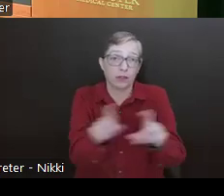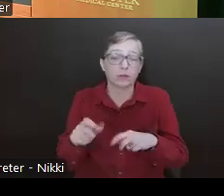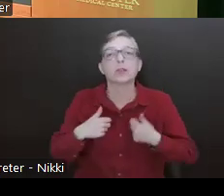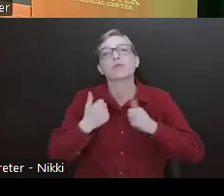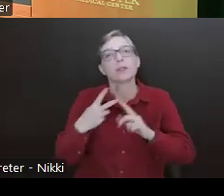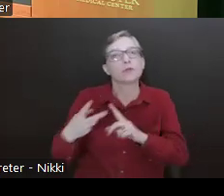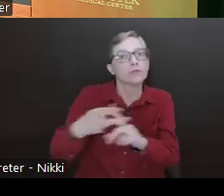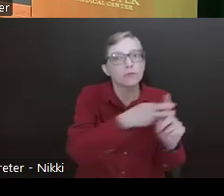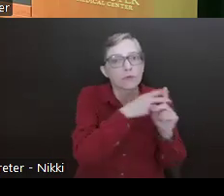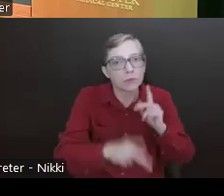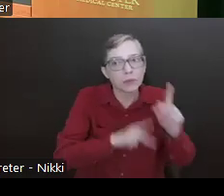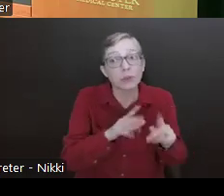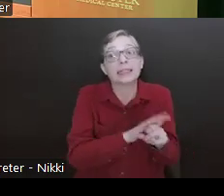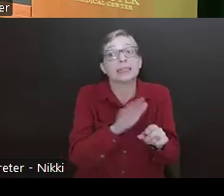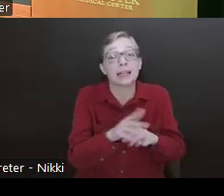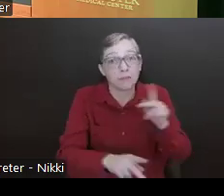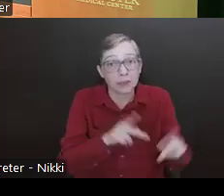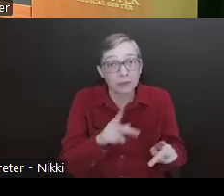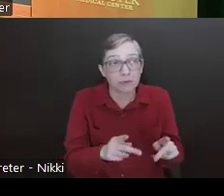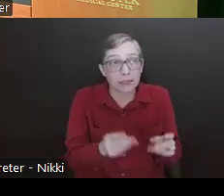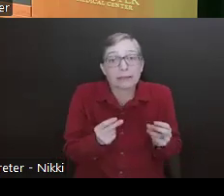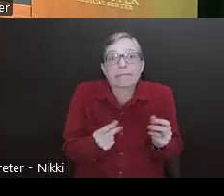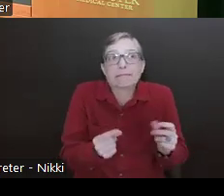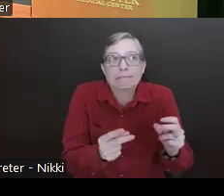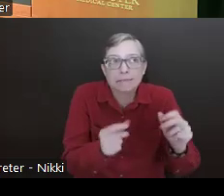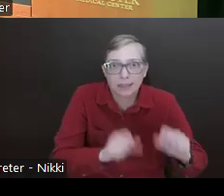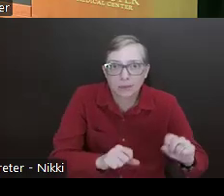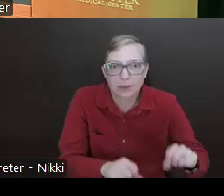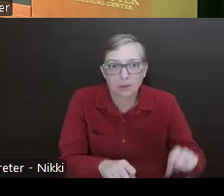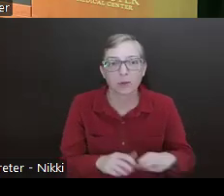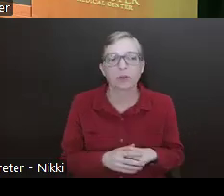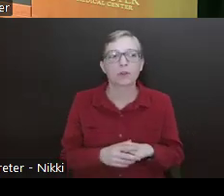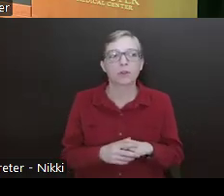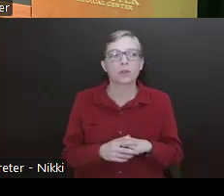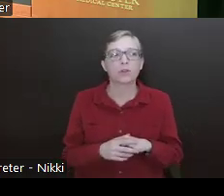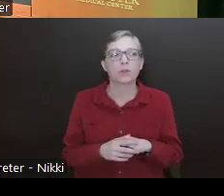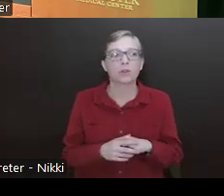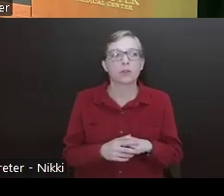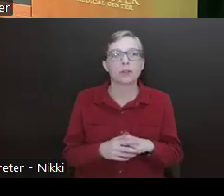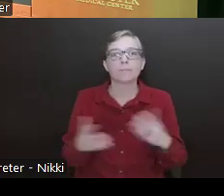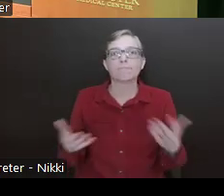your study in as quick a time as possible uh but then you can't actually get people who who you're